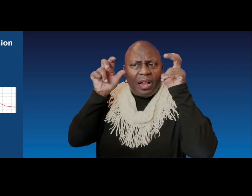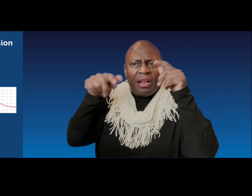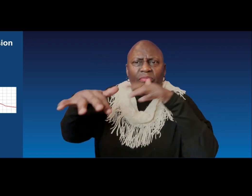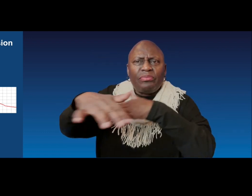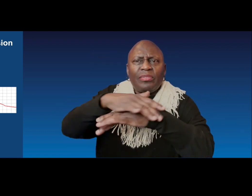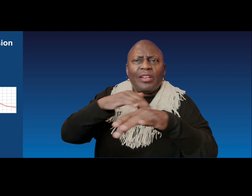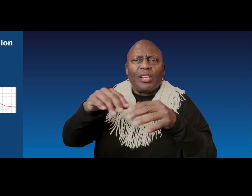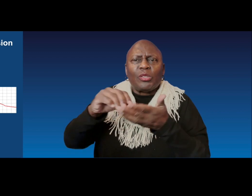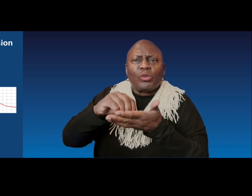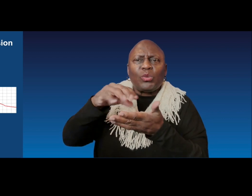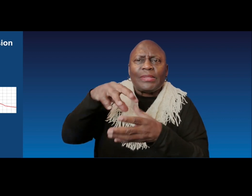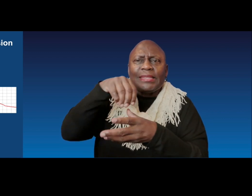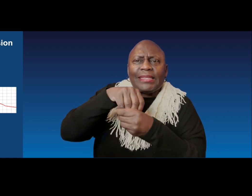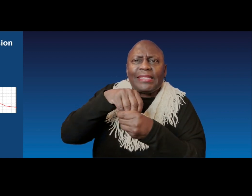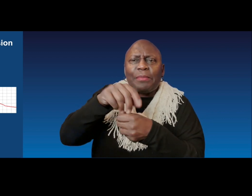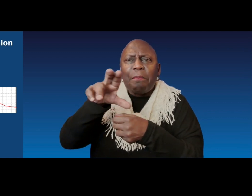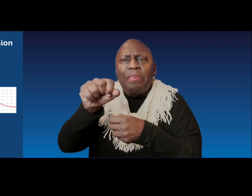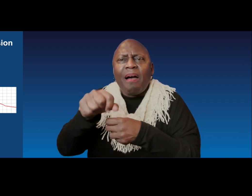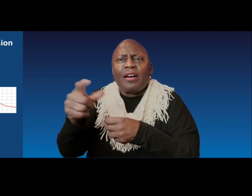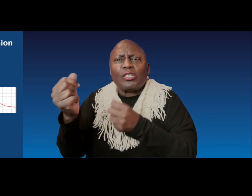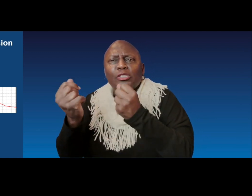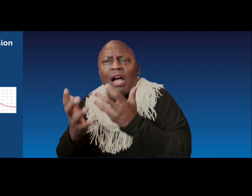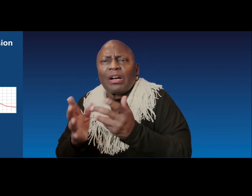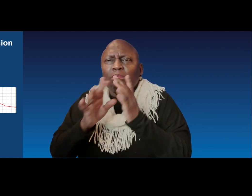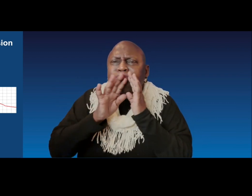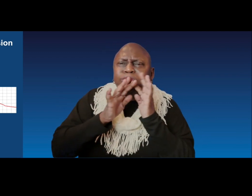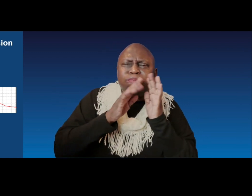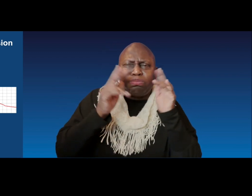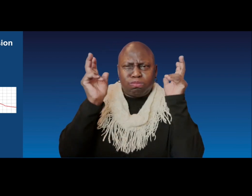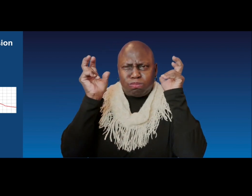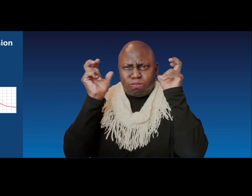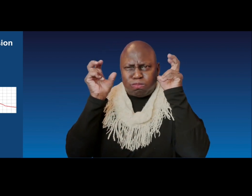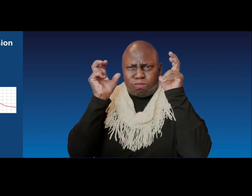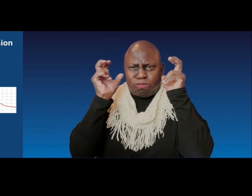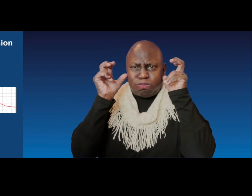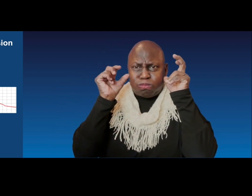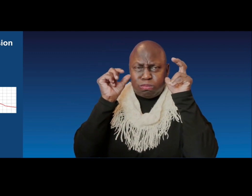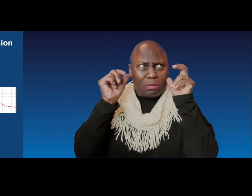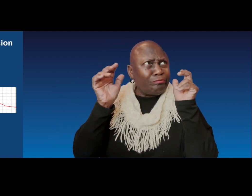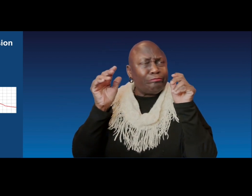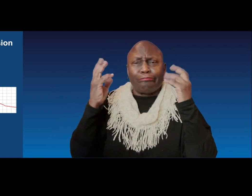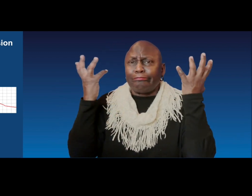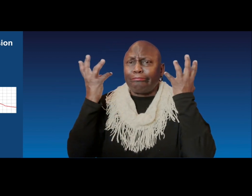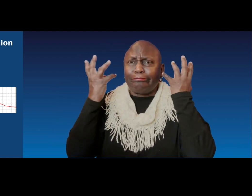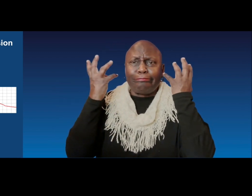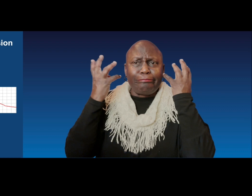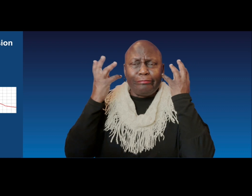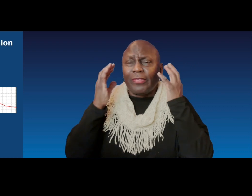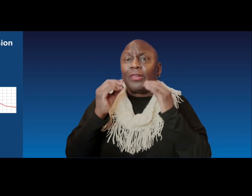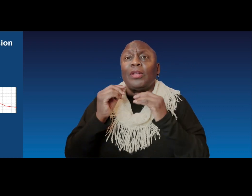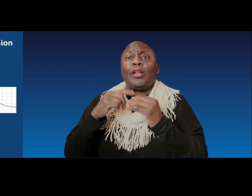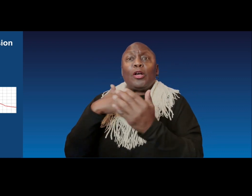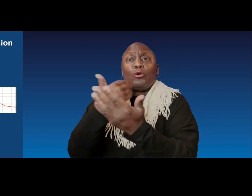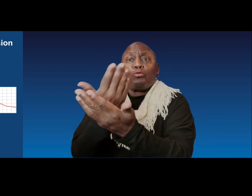But when he went to school, he would get on the bus and it'd become an audio centric environment for him